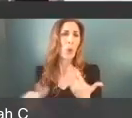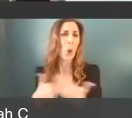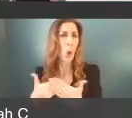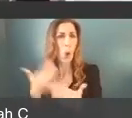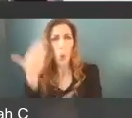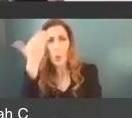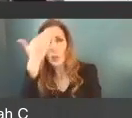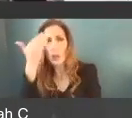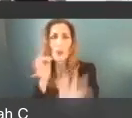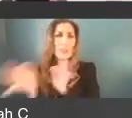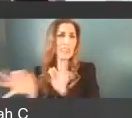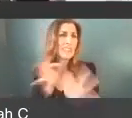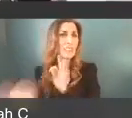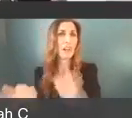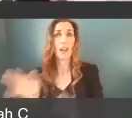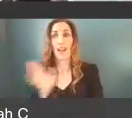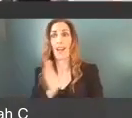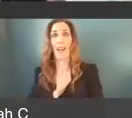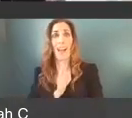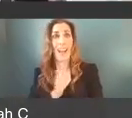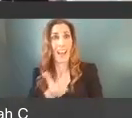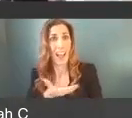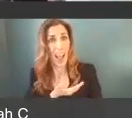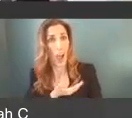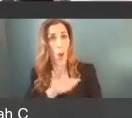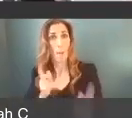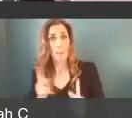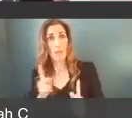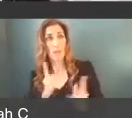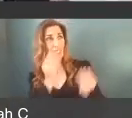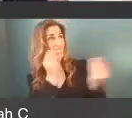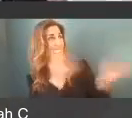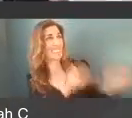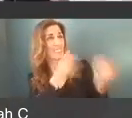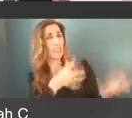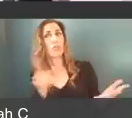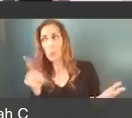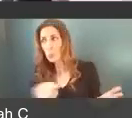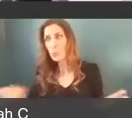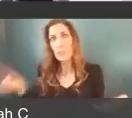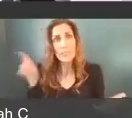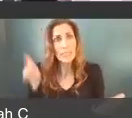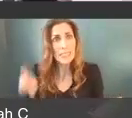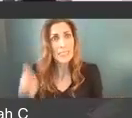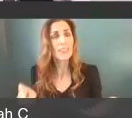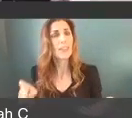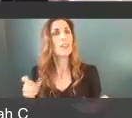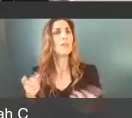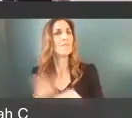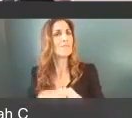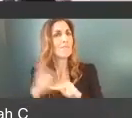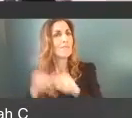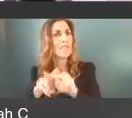that our, my constituents needed vaccine. We have a very high take-up rate here in the southeast